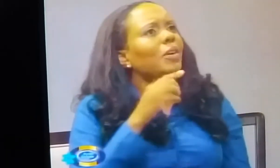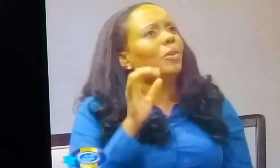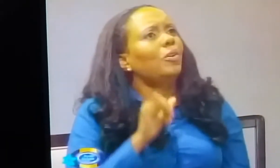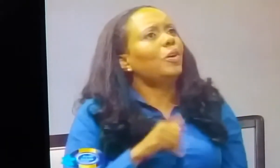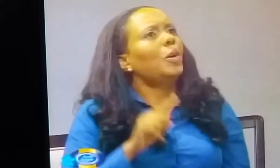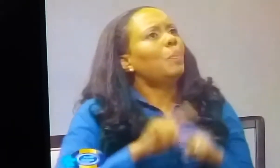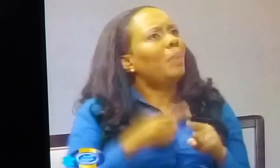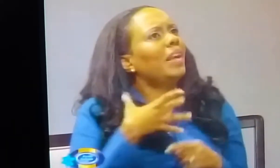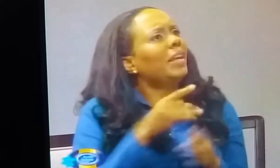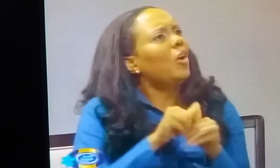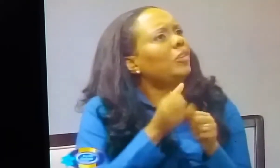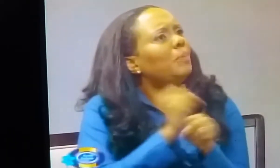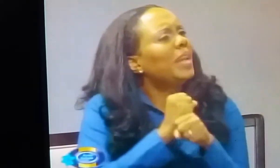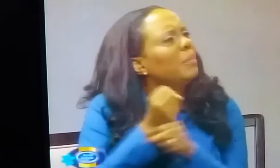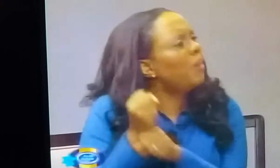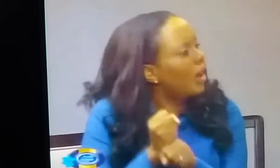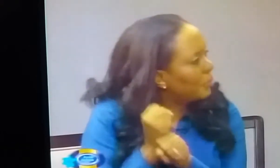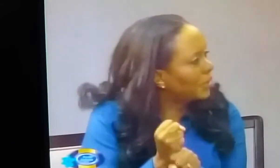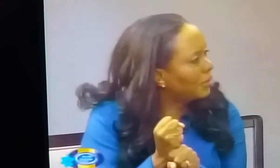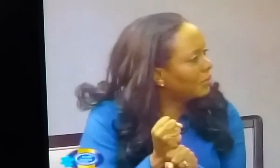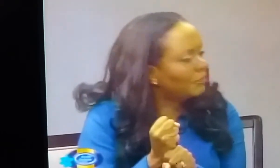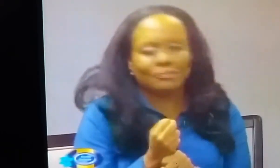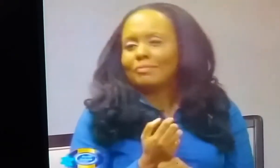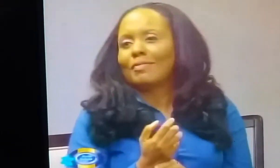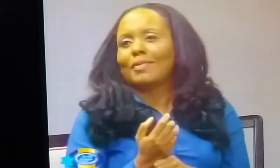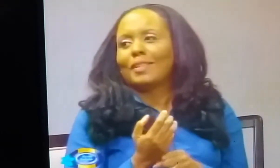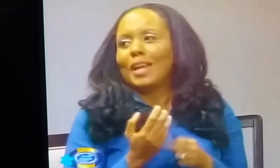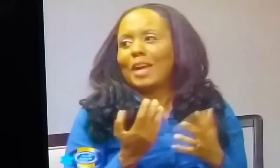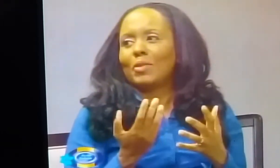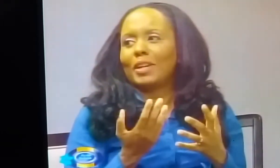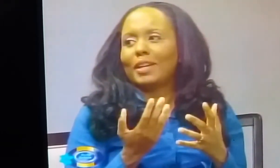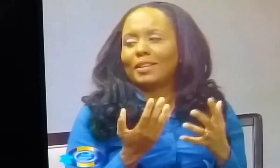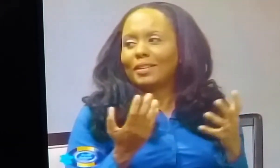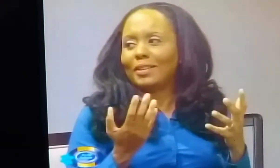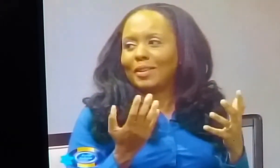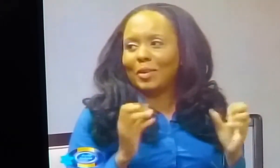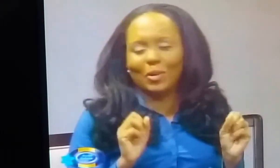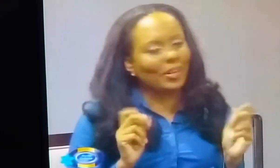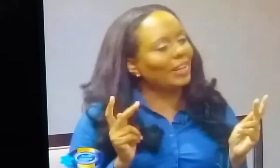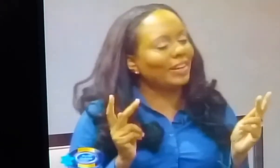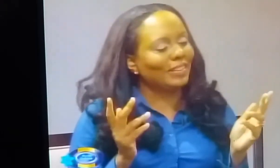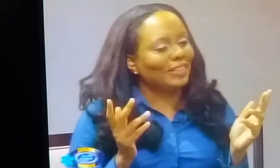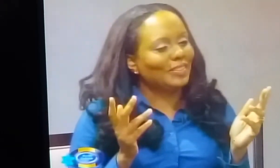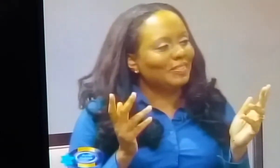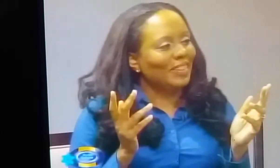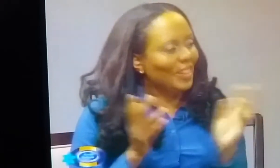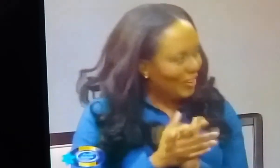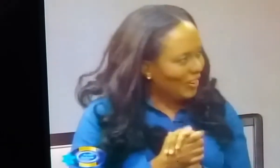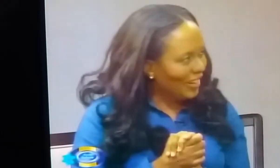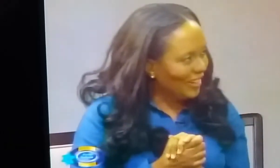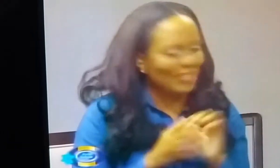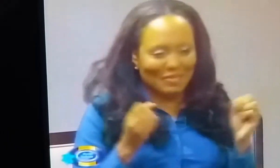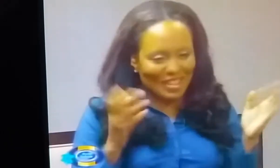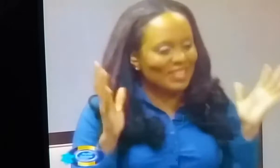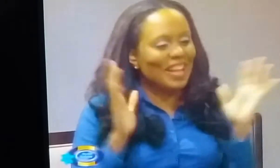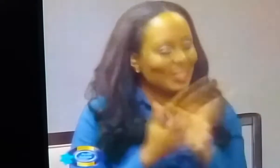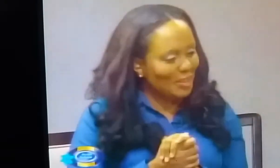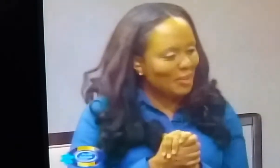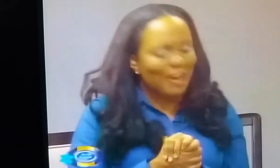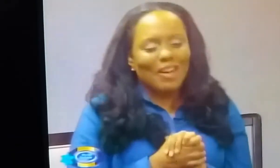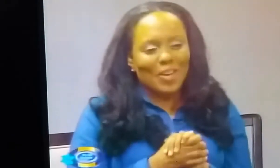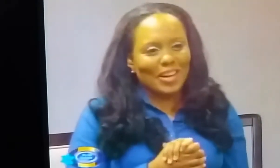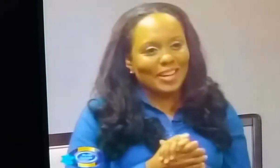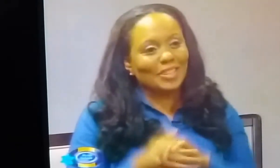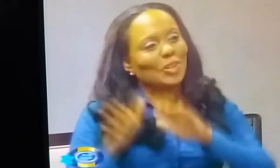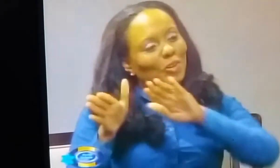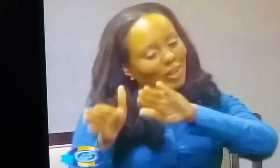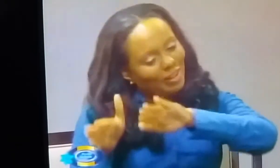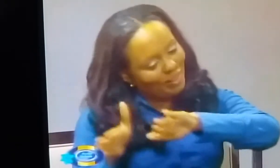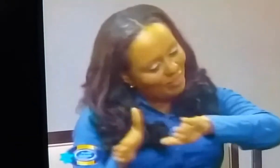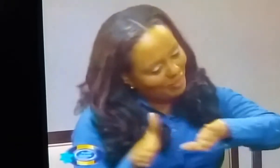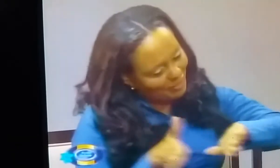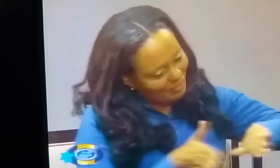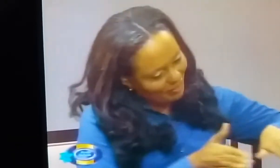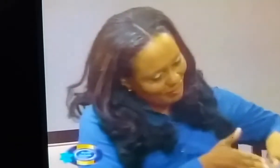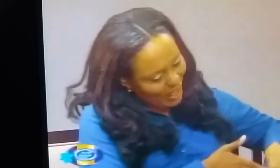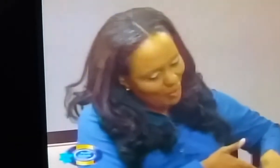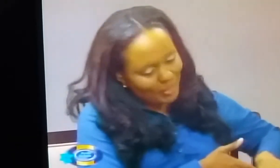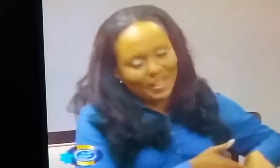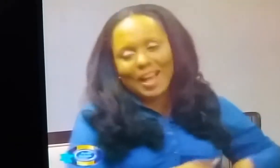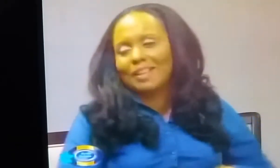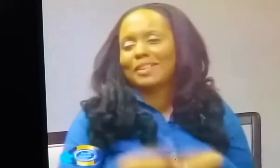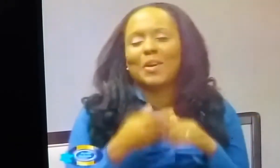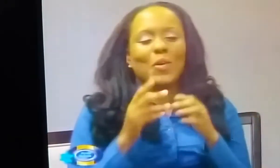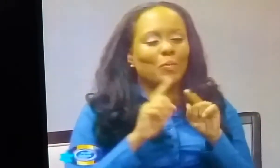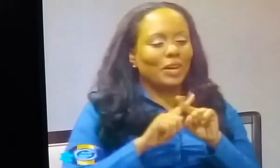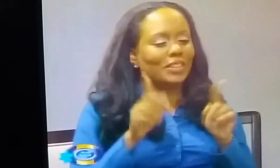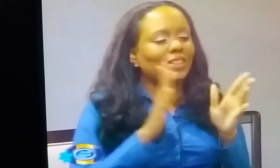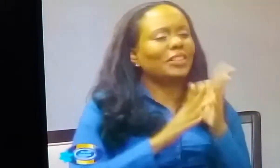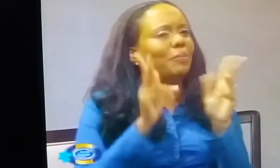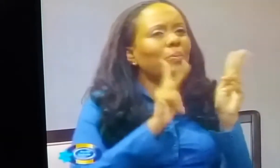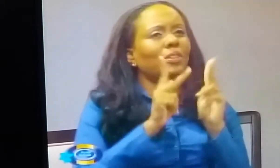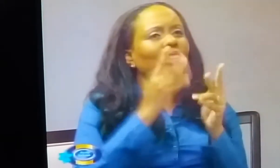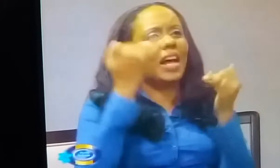oh I like how they make the Mocs mm I really okay that's it okay so that was that some people still